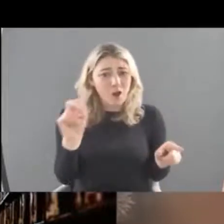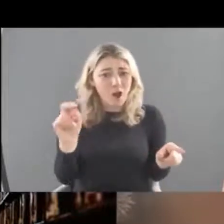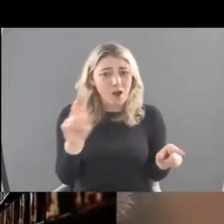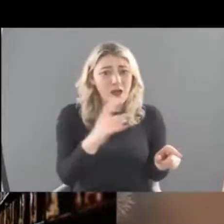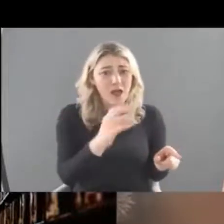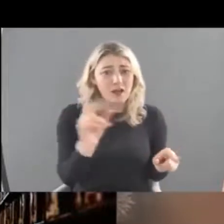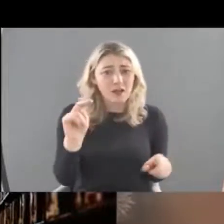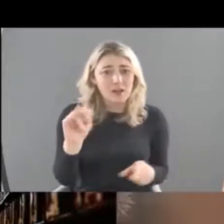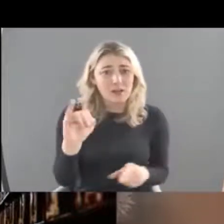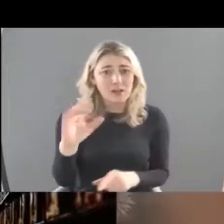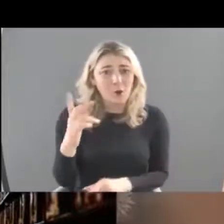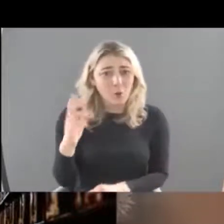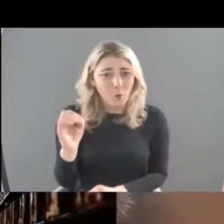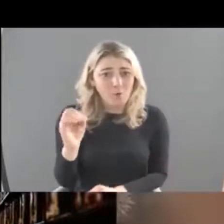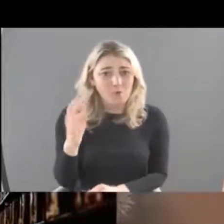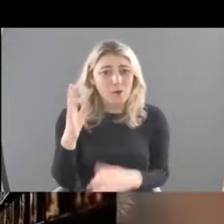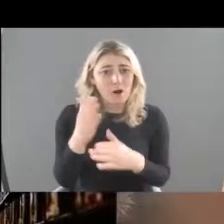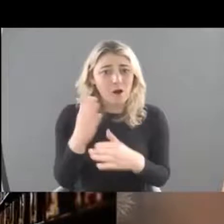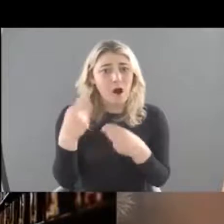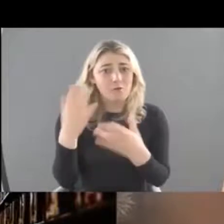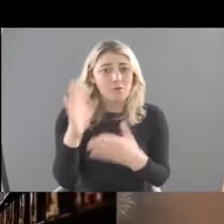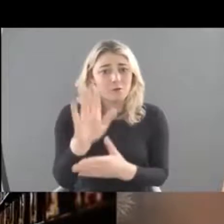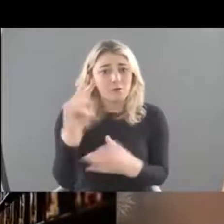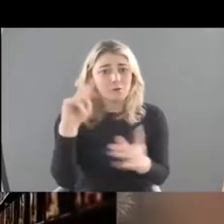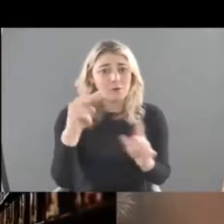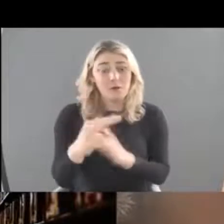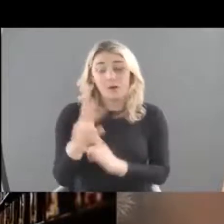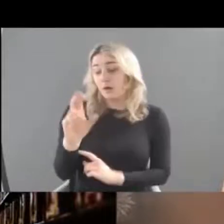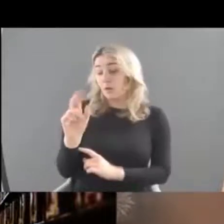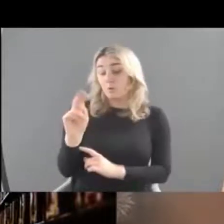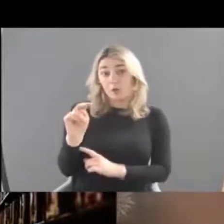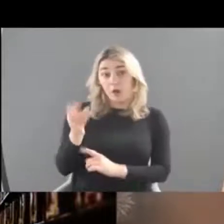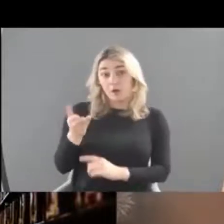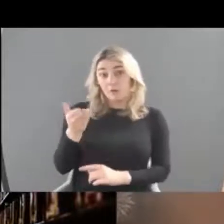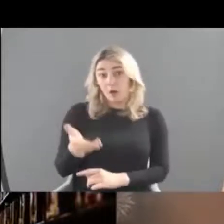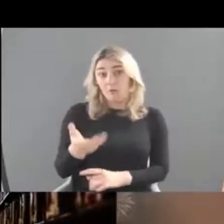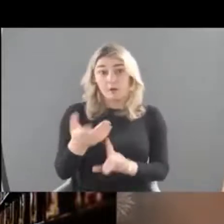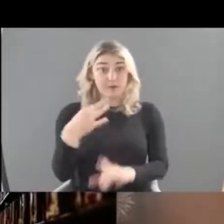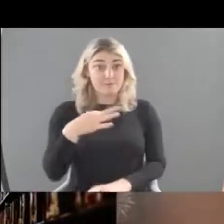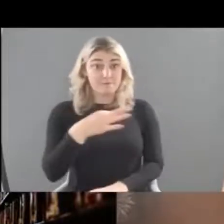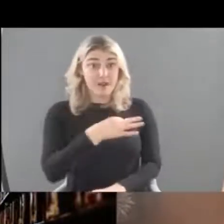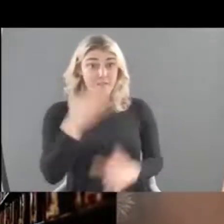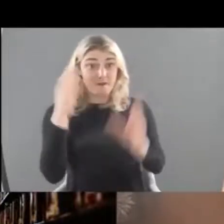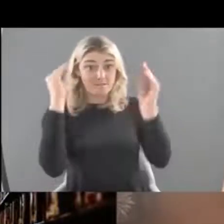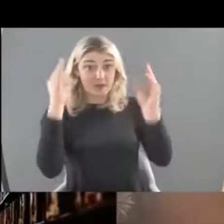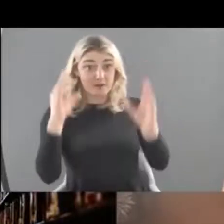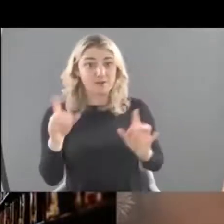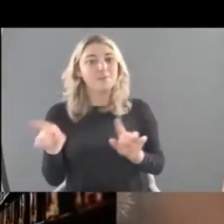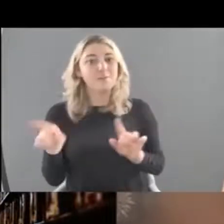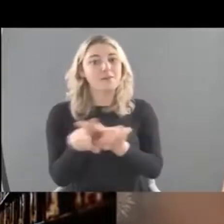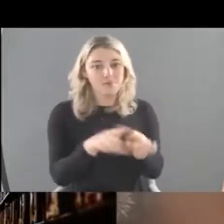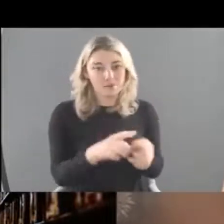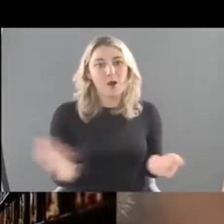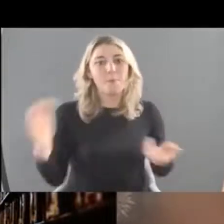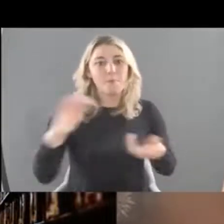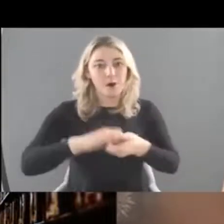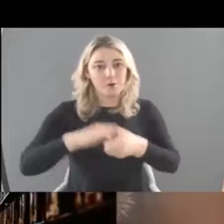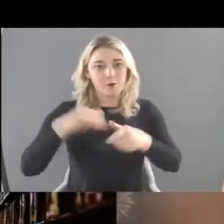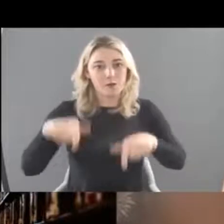a little bit of information, Ron is offering us a faculty perspective, but he is also a partner in this work as an equity & inclusion coordinator.